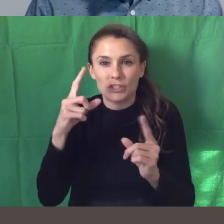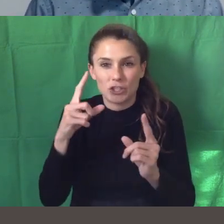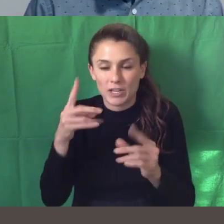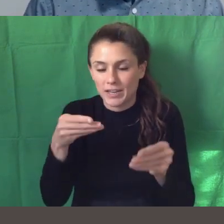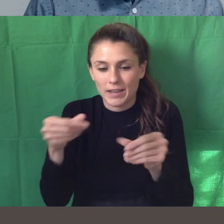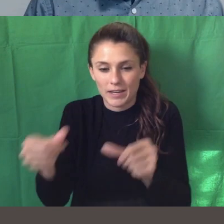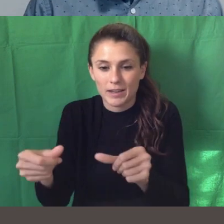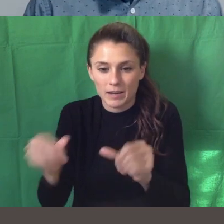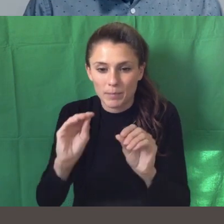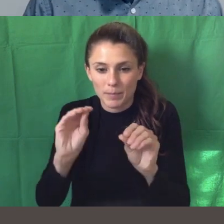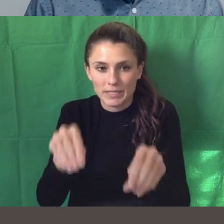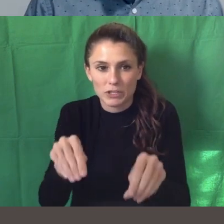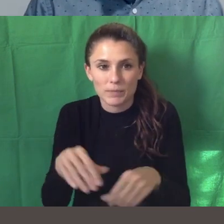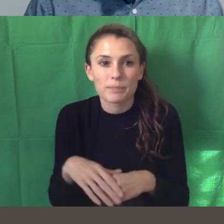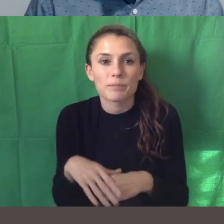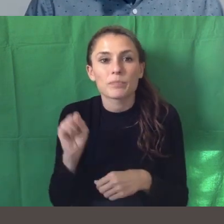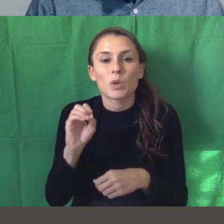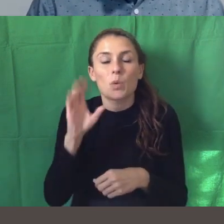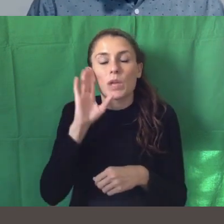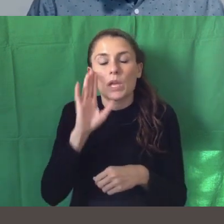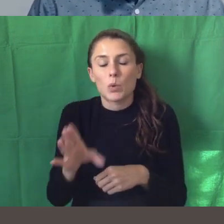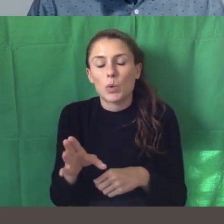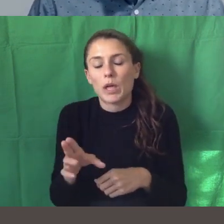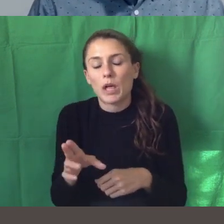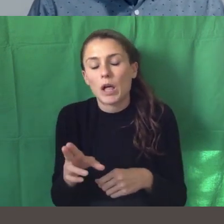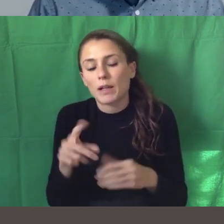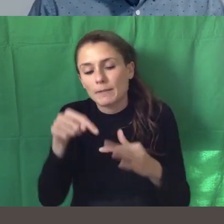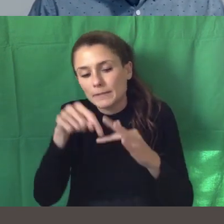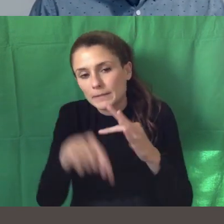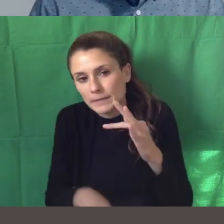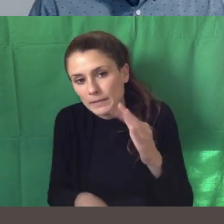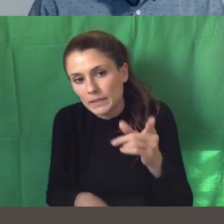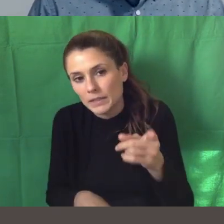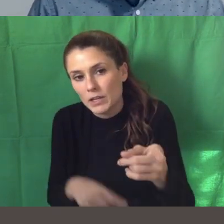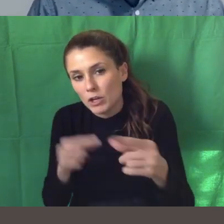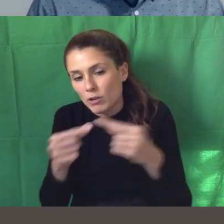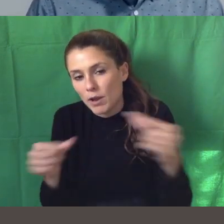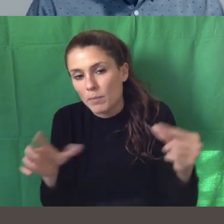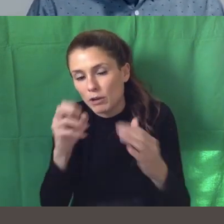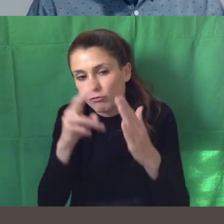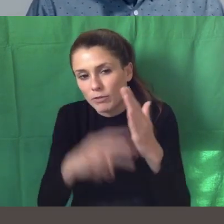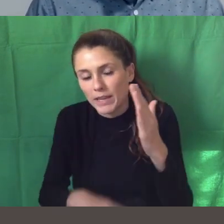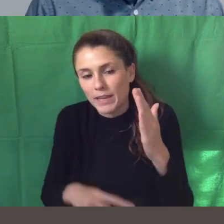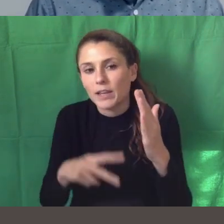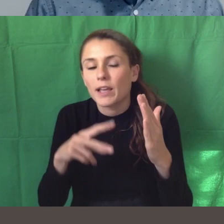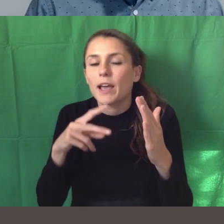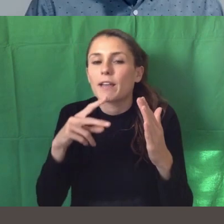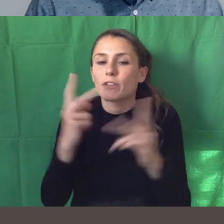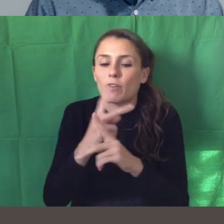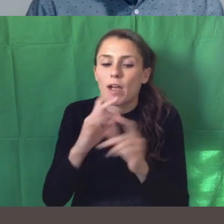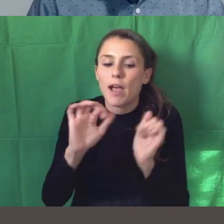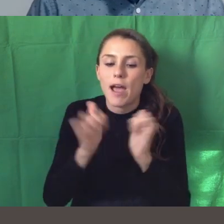So we're going to get into some of Python's grammar and read it and be able to understand exactly how Python determines what's valid